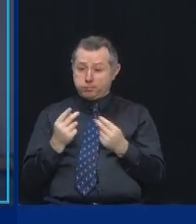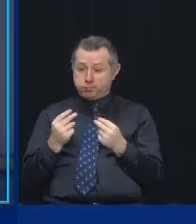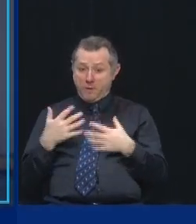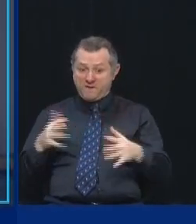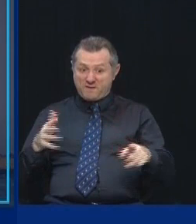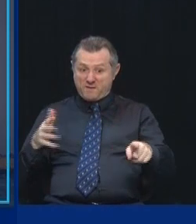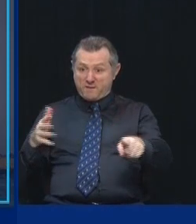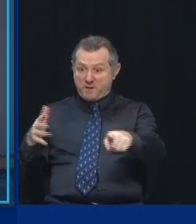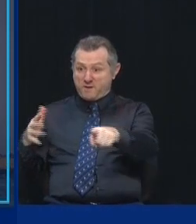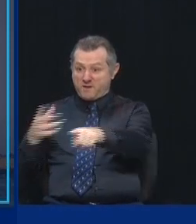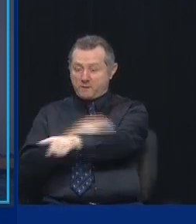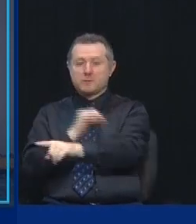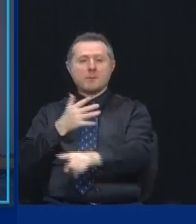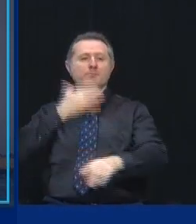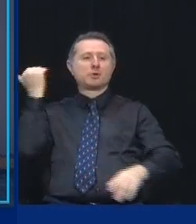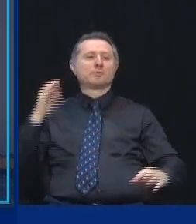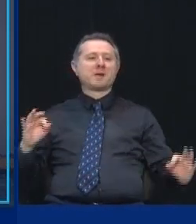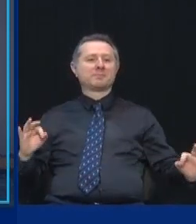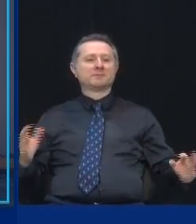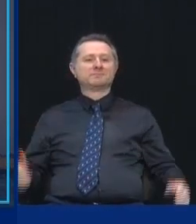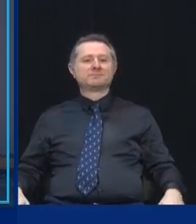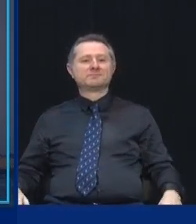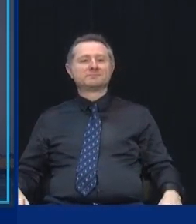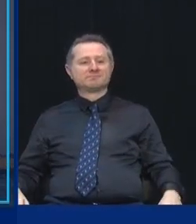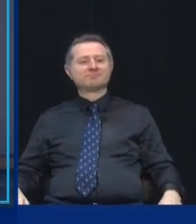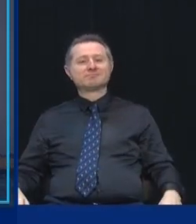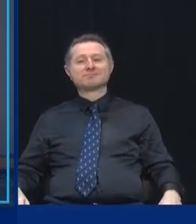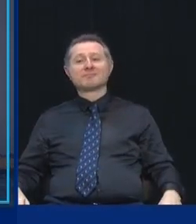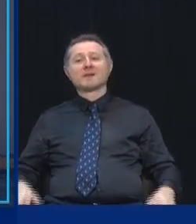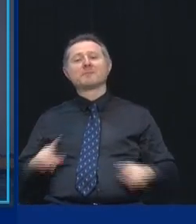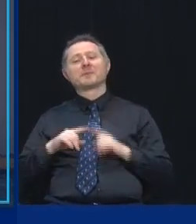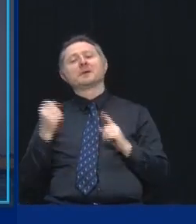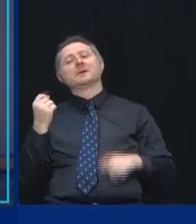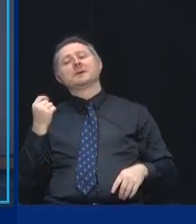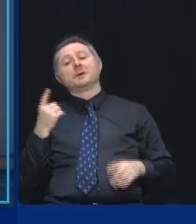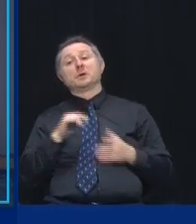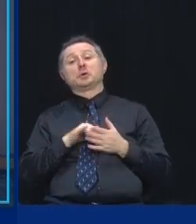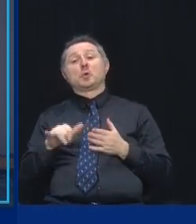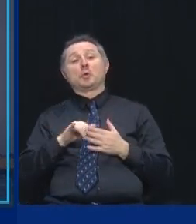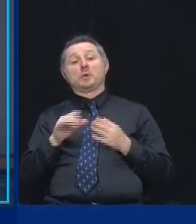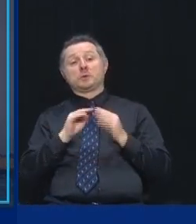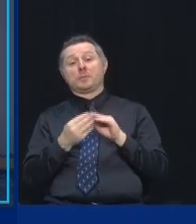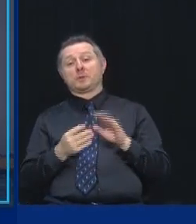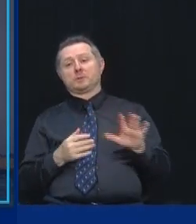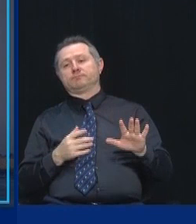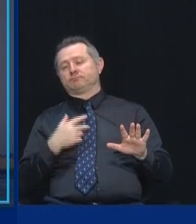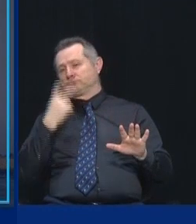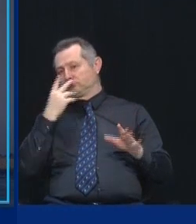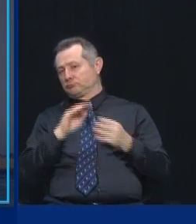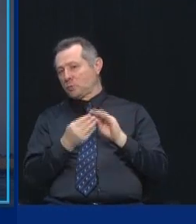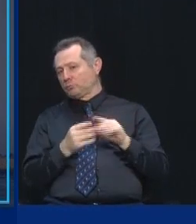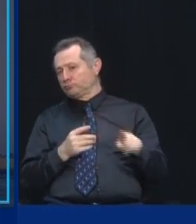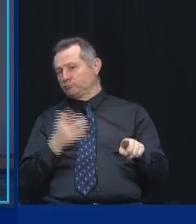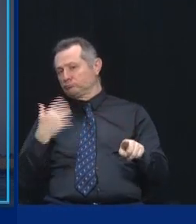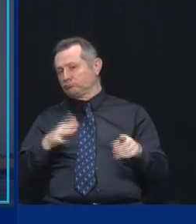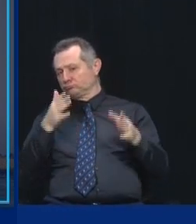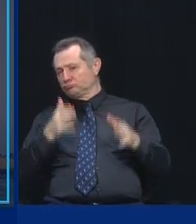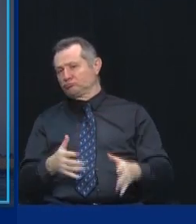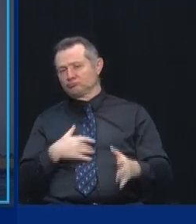DIFFERENT THINGS EVERY DAY, BUT I THINK IF THEY AGREED ON ONE THING, THE MORE VACCINATED THE BETTER. AND THAT'S WHY WE'RE WORKING